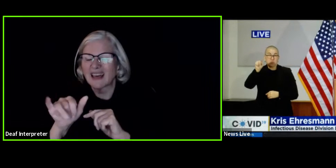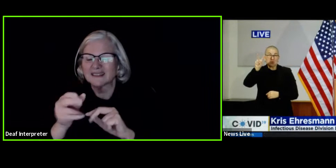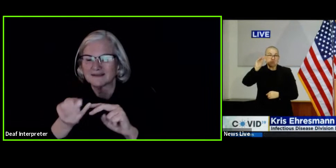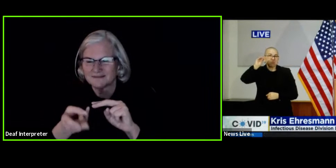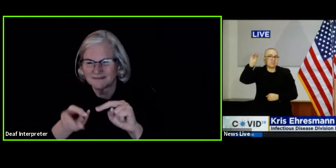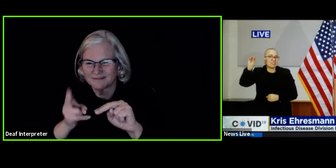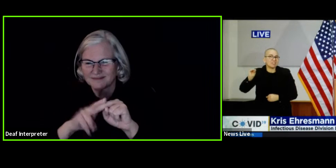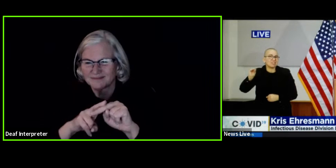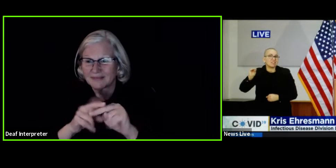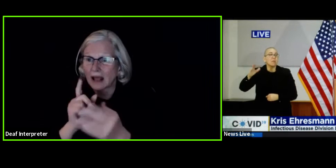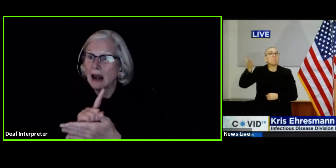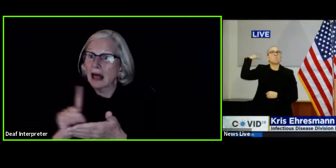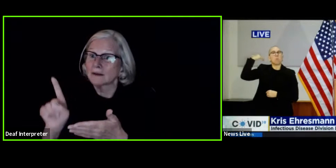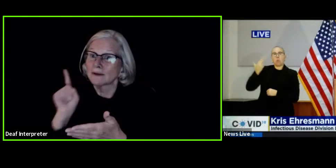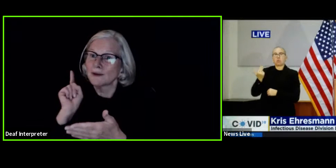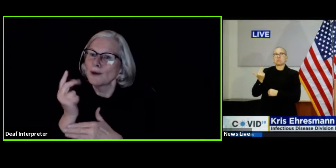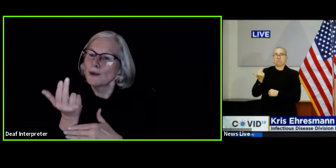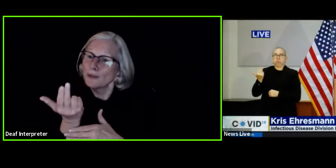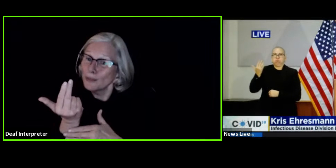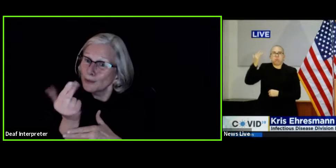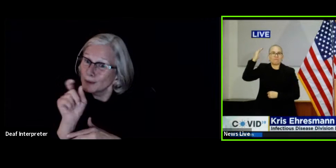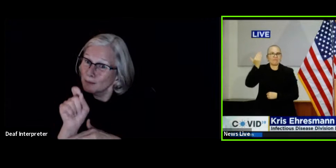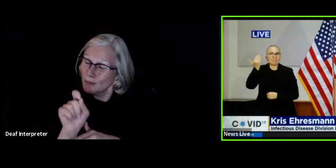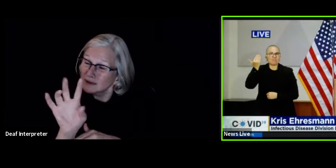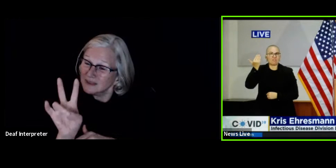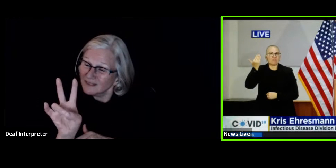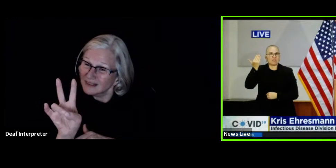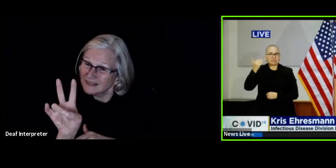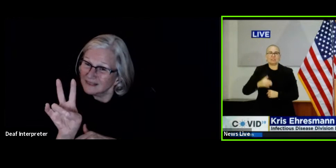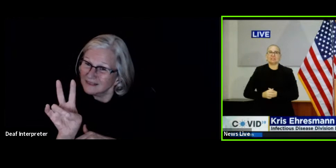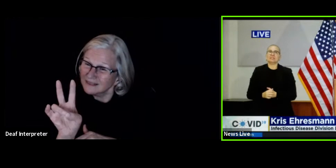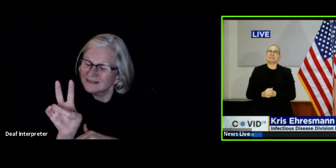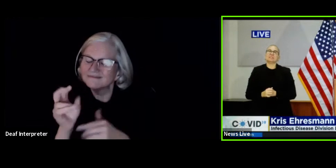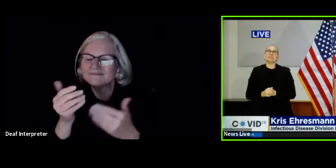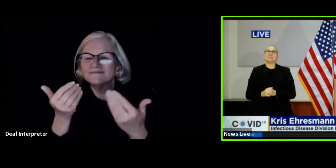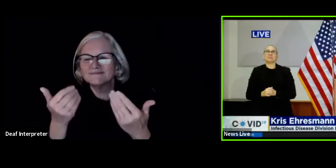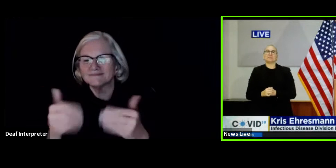IN THE LAST TWO DAYS. AND I JUST WANT TO SHARE SOME PUBLIC HEALTH